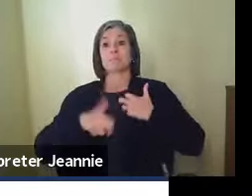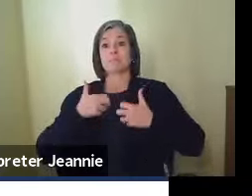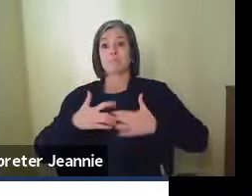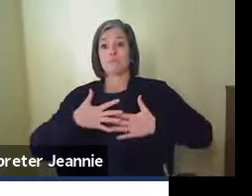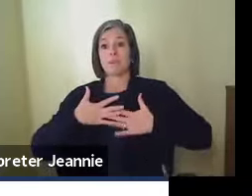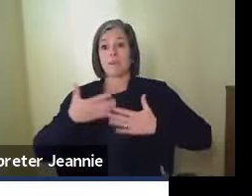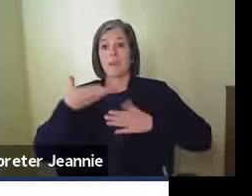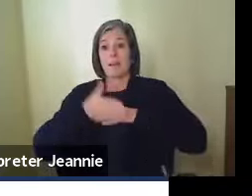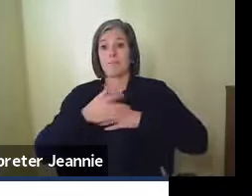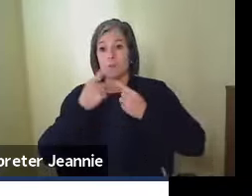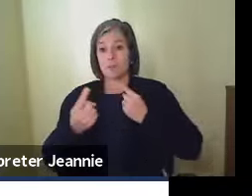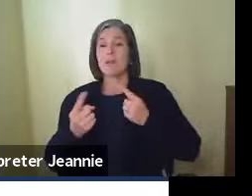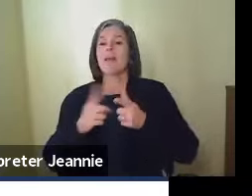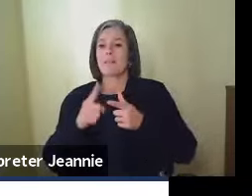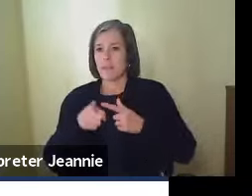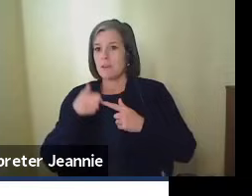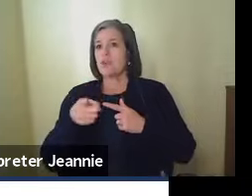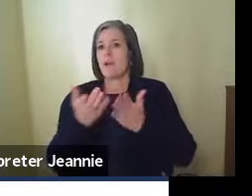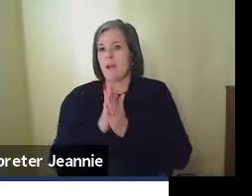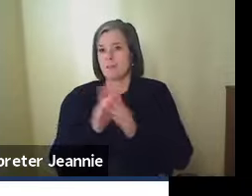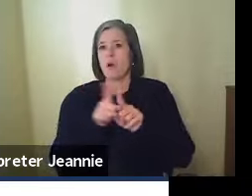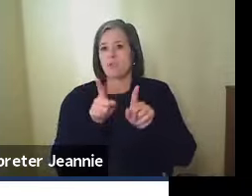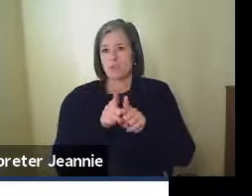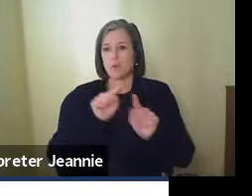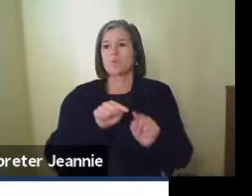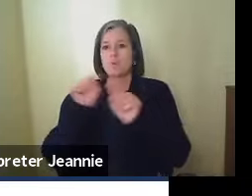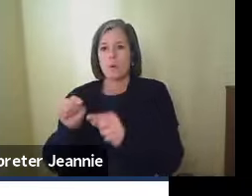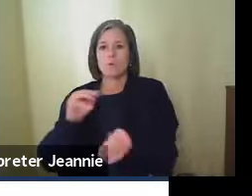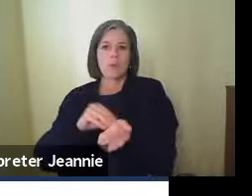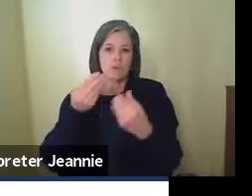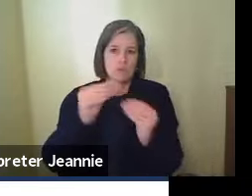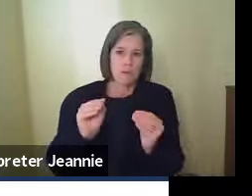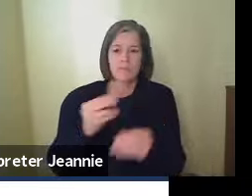from any of those, you are asked to also be observed for 30 minutes after your shot.